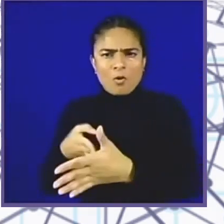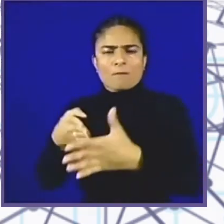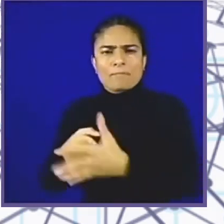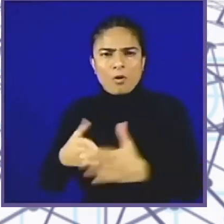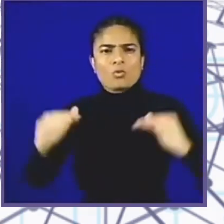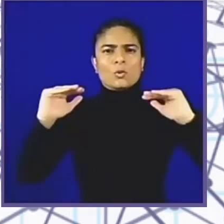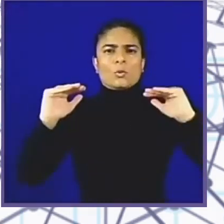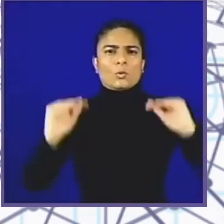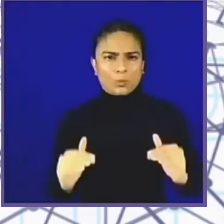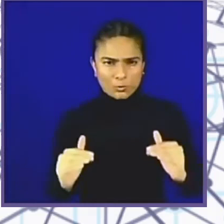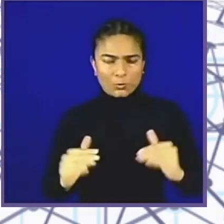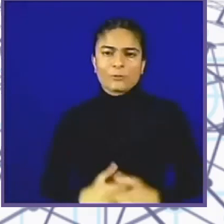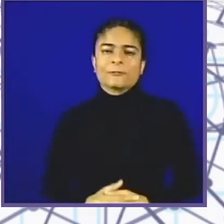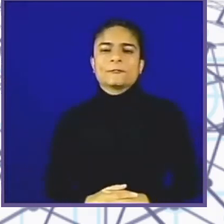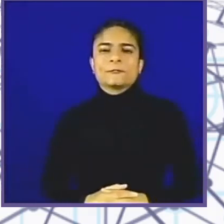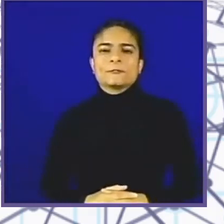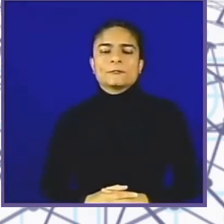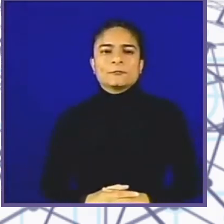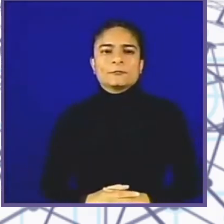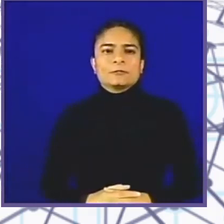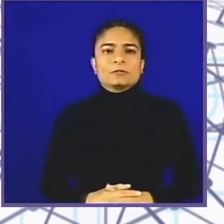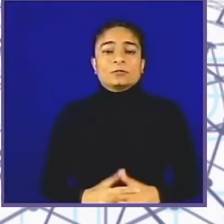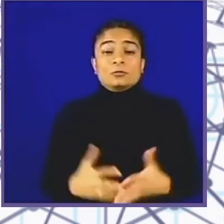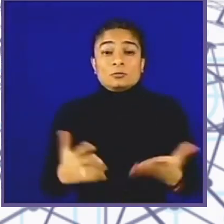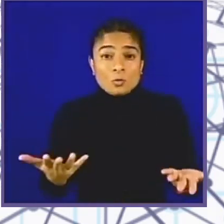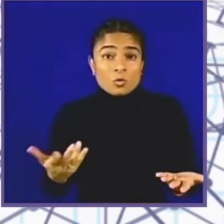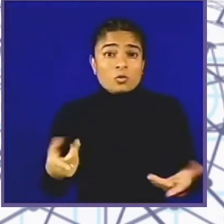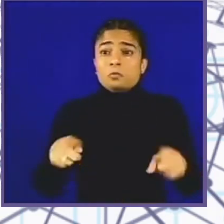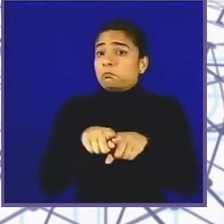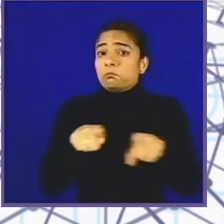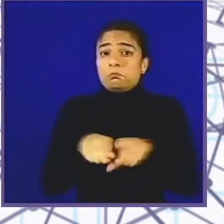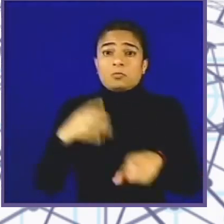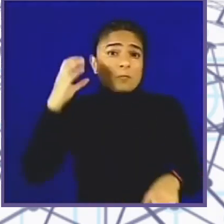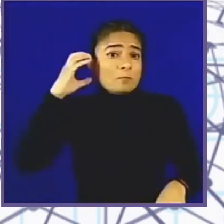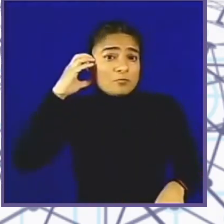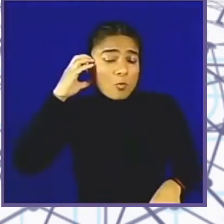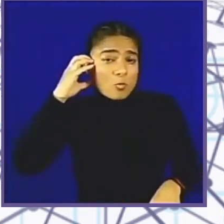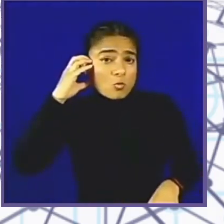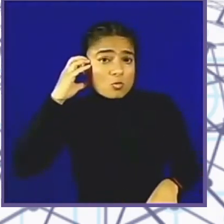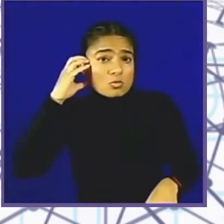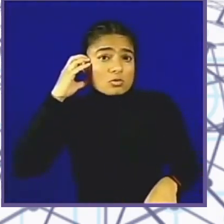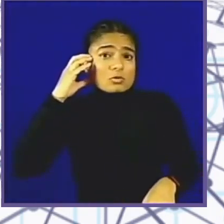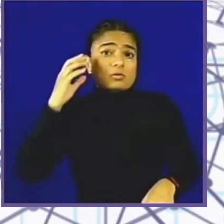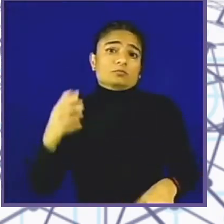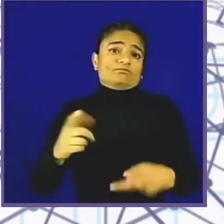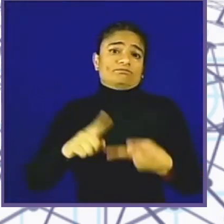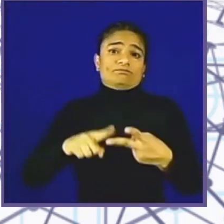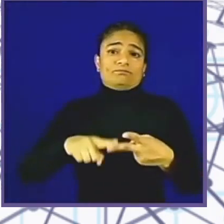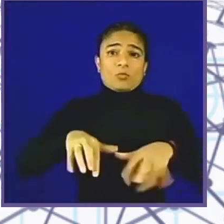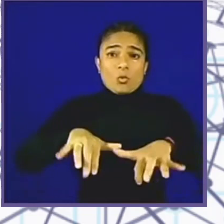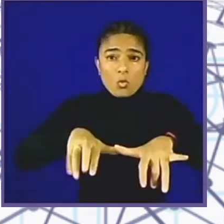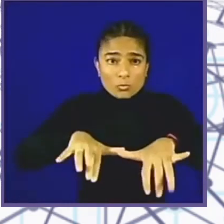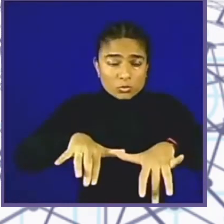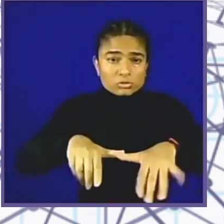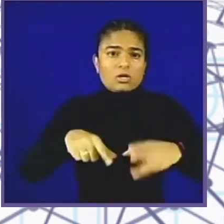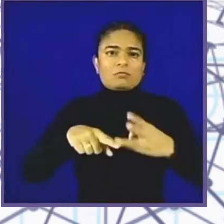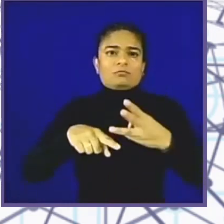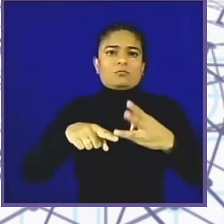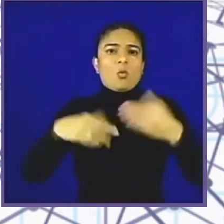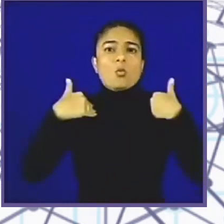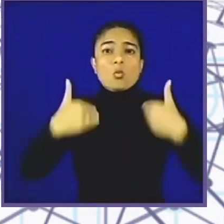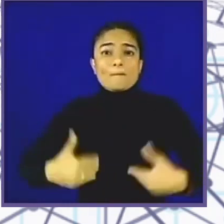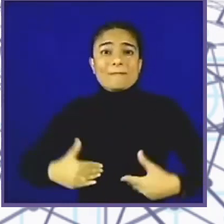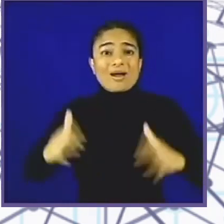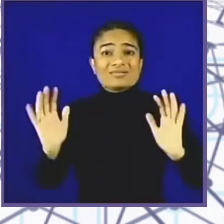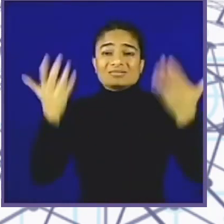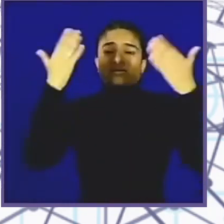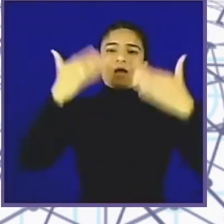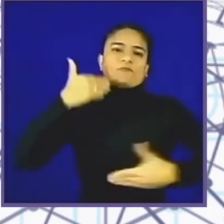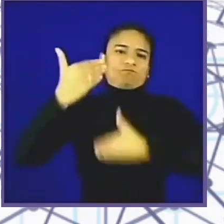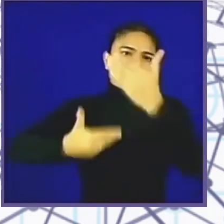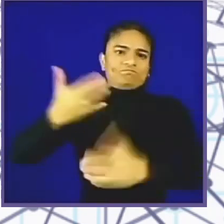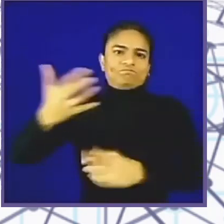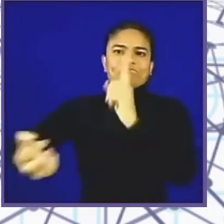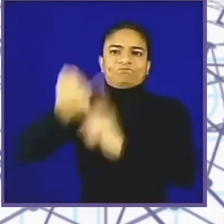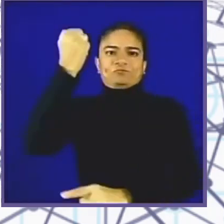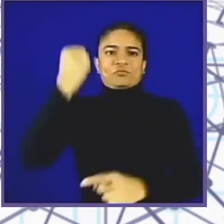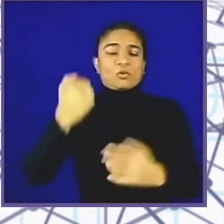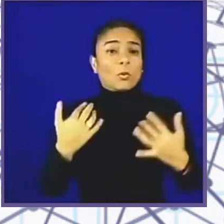great greatness in all fields. And it has been inspired by disabled people. Now, entrepreneurs,